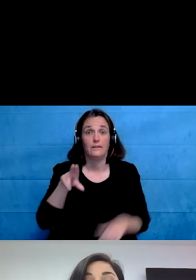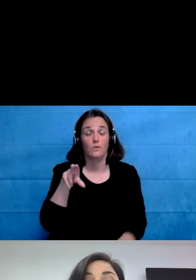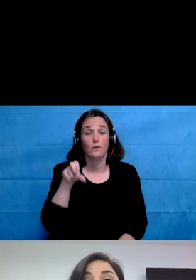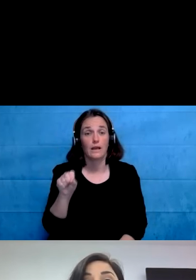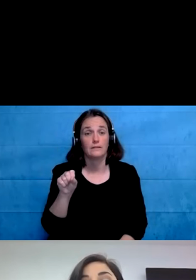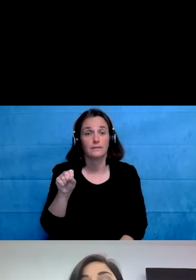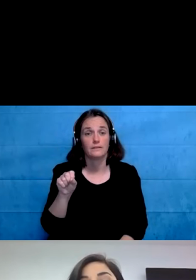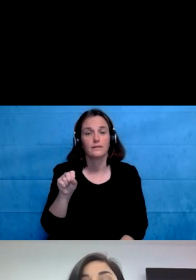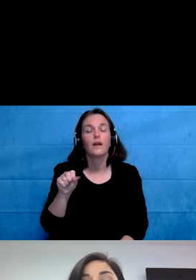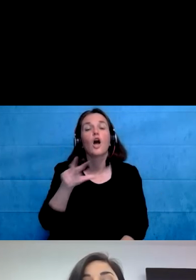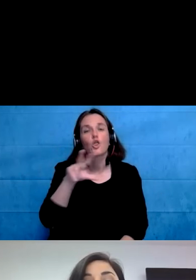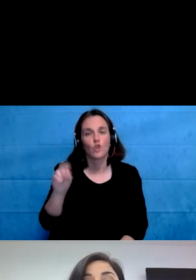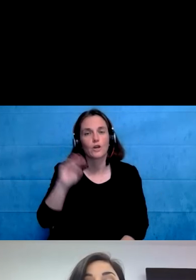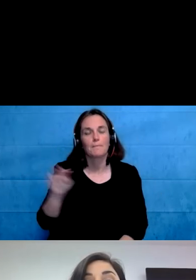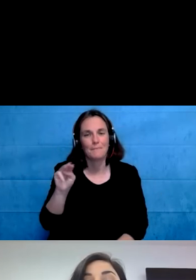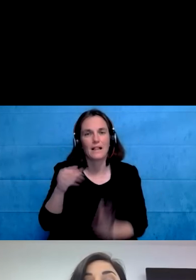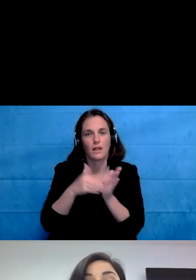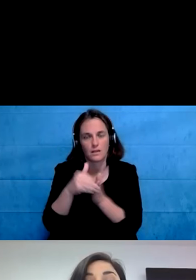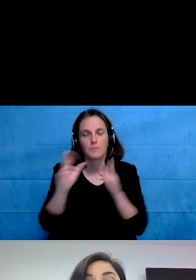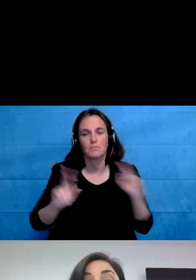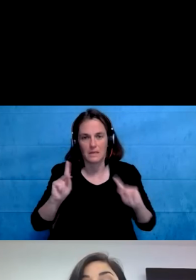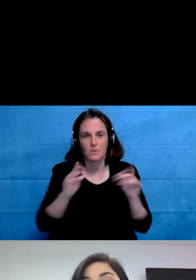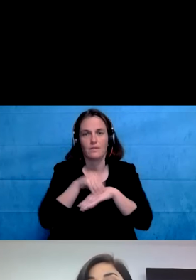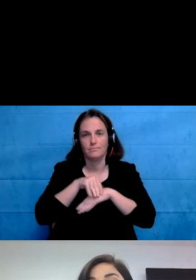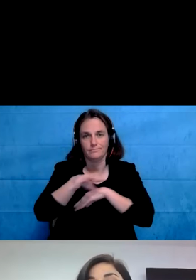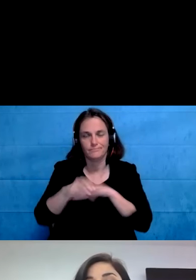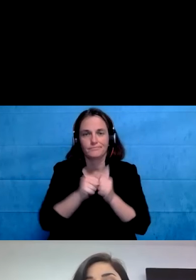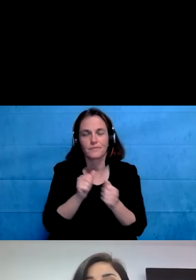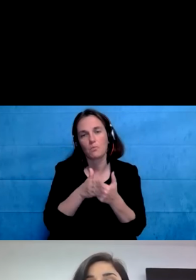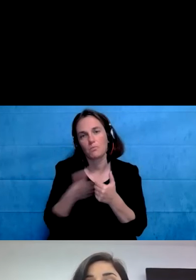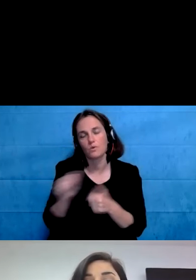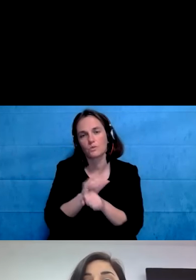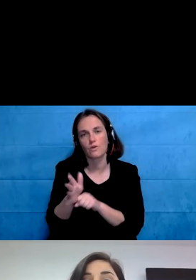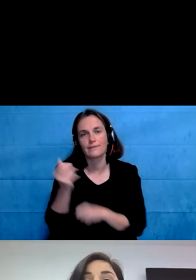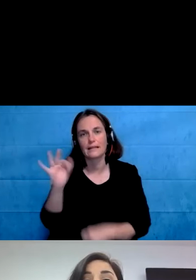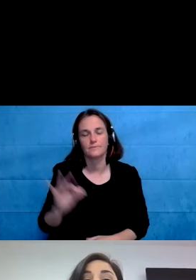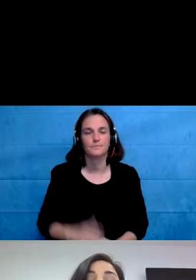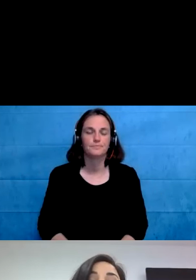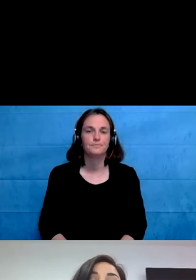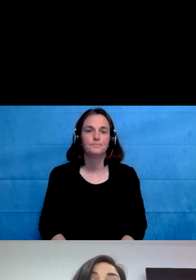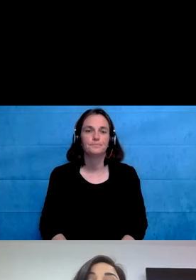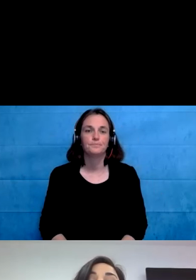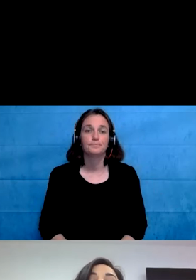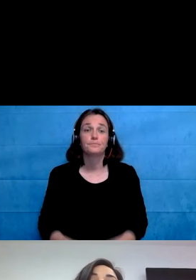That's 30 million people who have been affected by Post COVID-19 Syndrome. What that means for us is it means